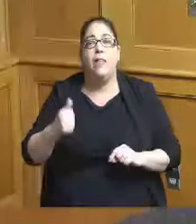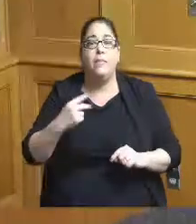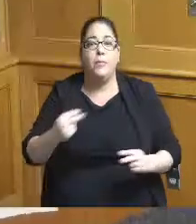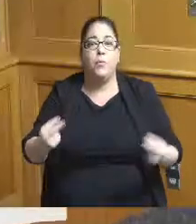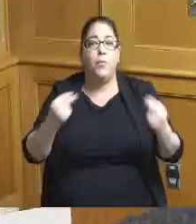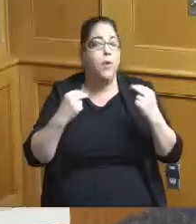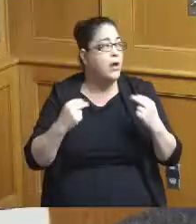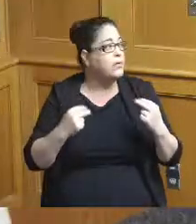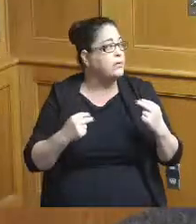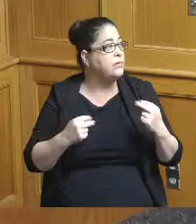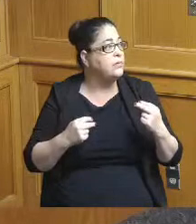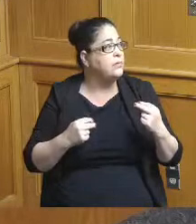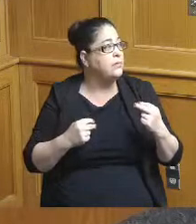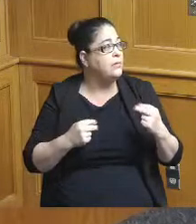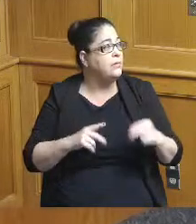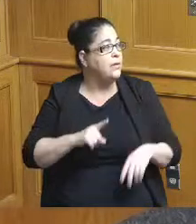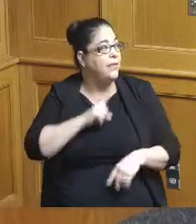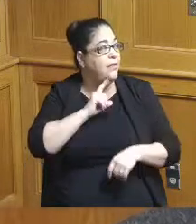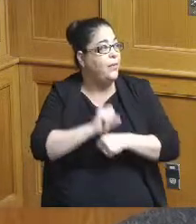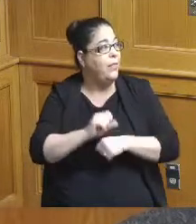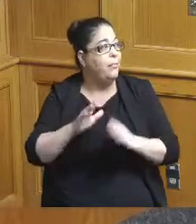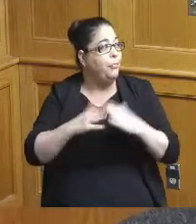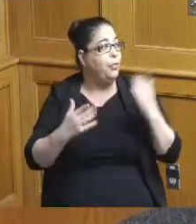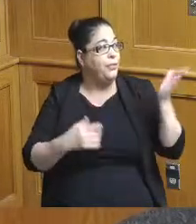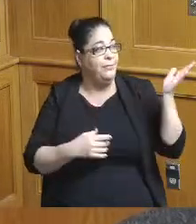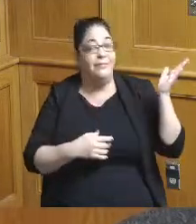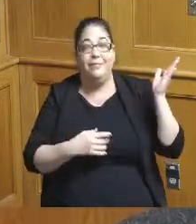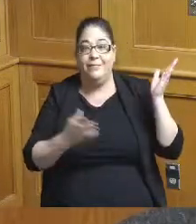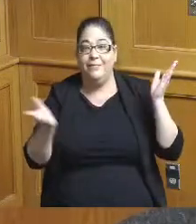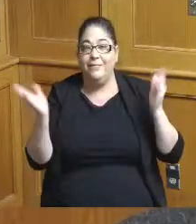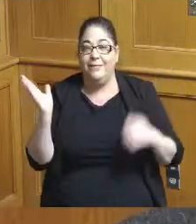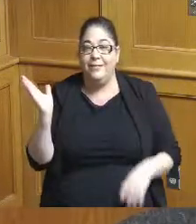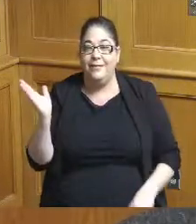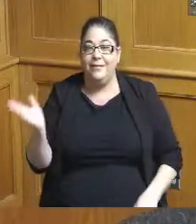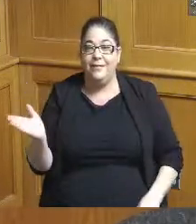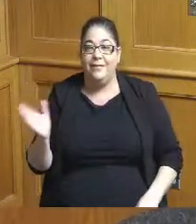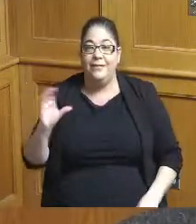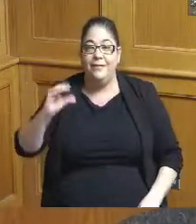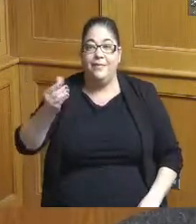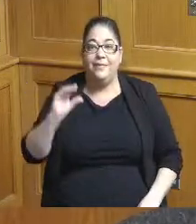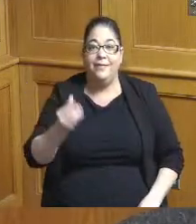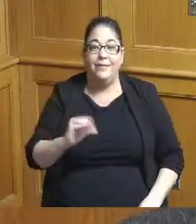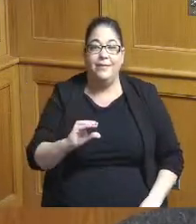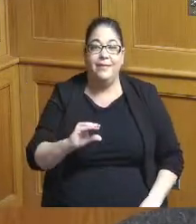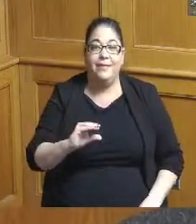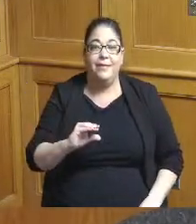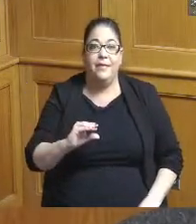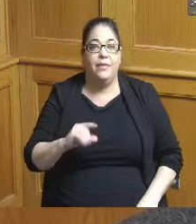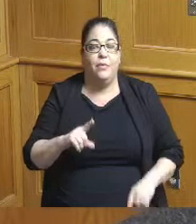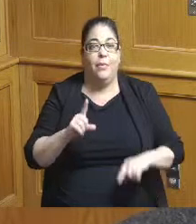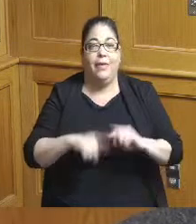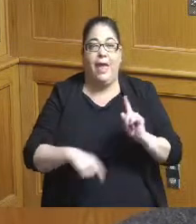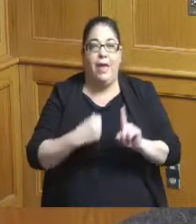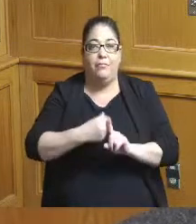is the the real book here with everything in it so we we could not just go through everything during